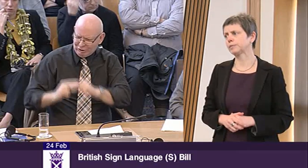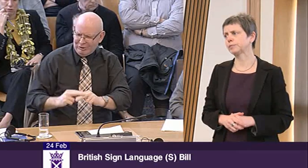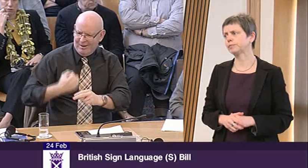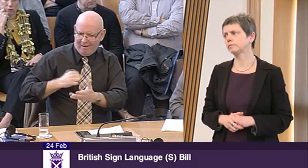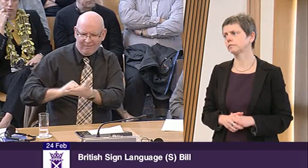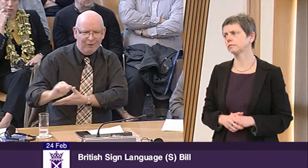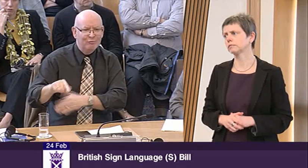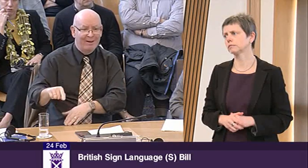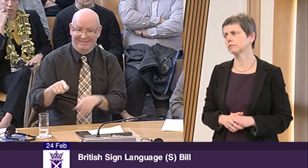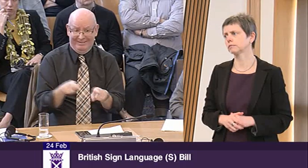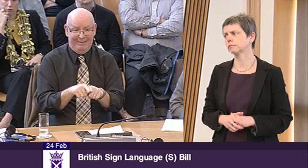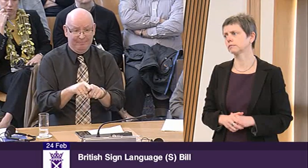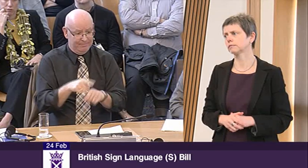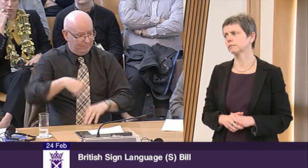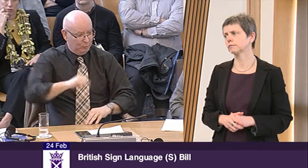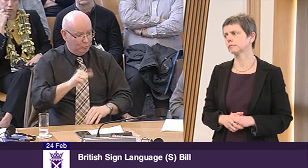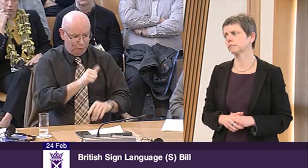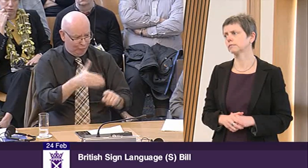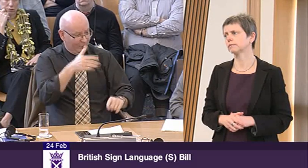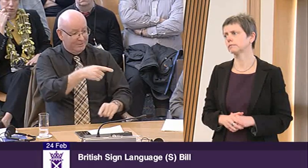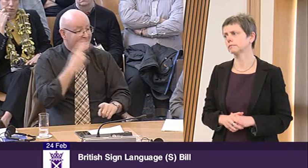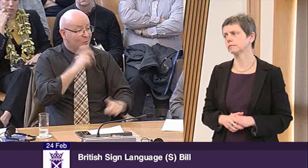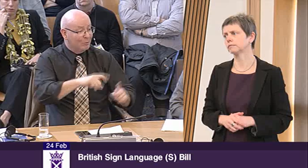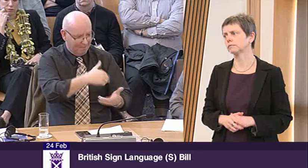recognised that Gaelic is part of the rich cultural heritage of this country, and we